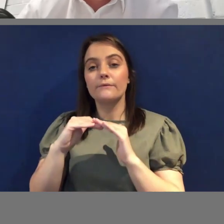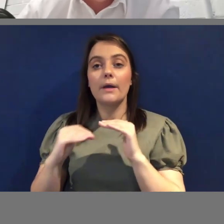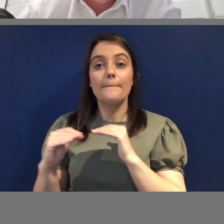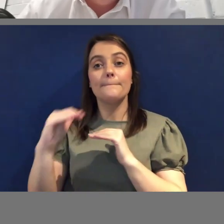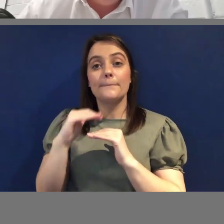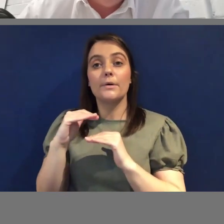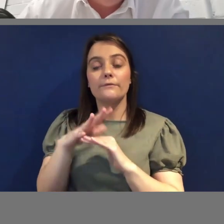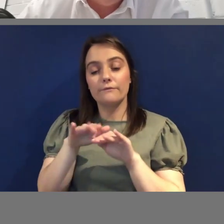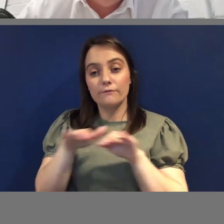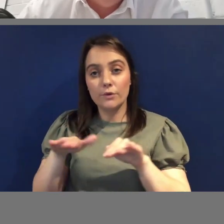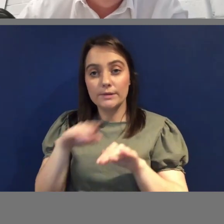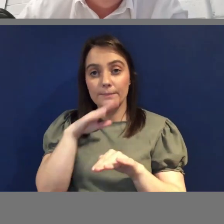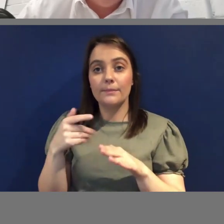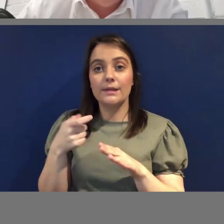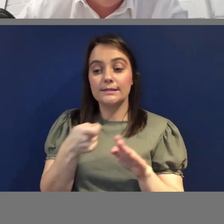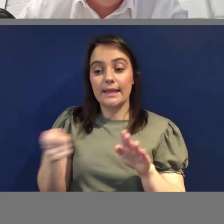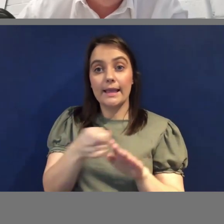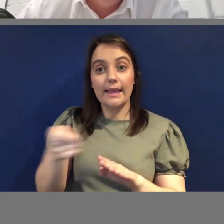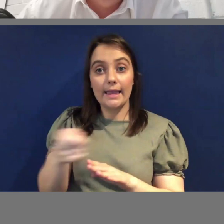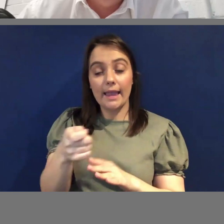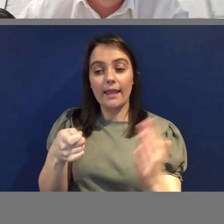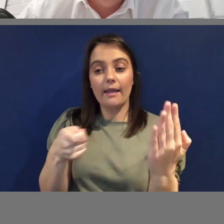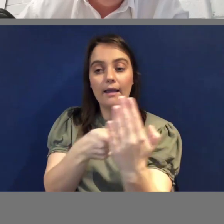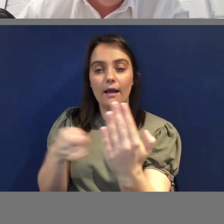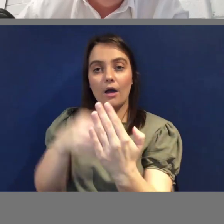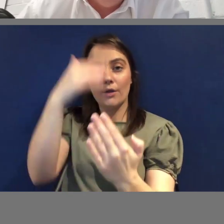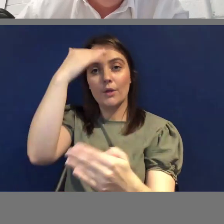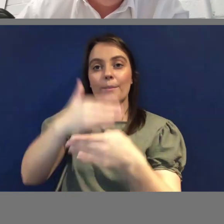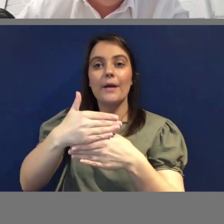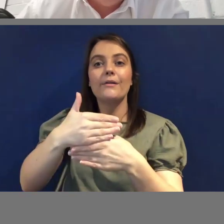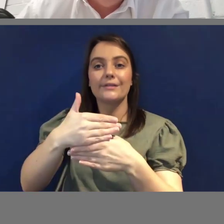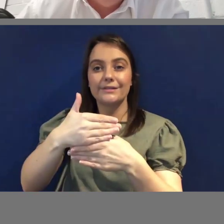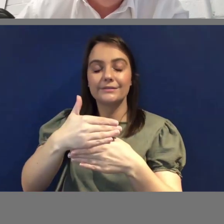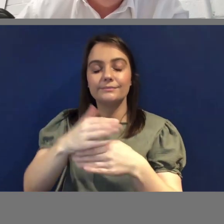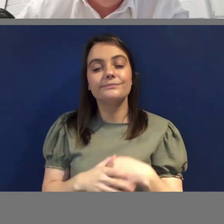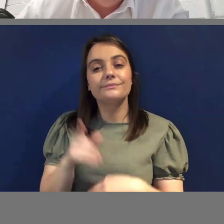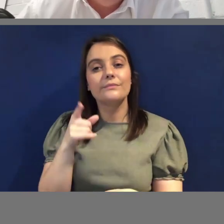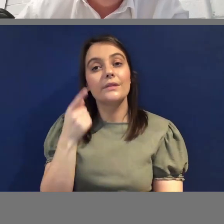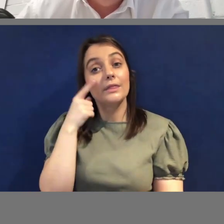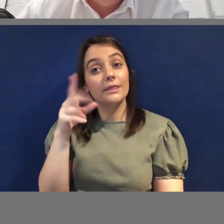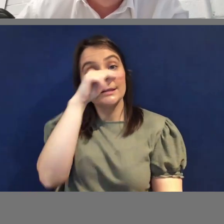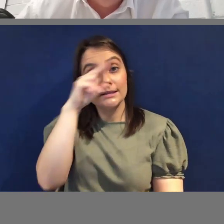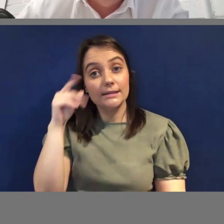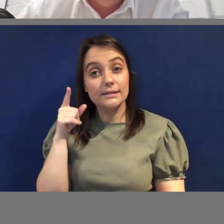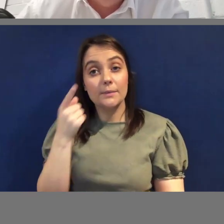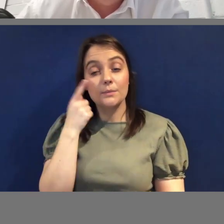a cane they will detect the barrier and so on and in this example ideally that the intercom or the